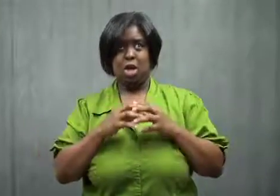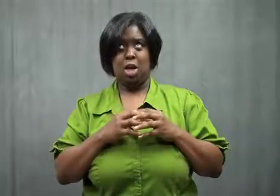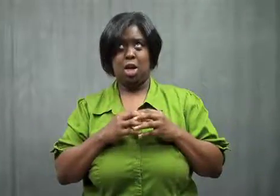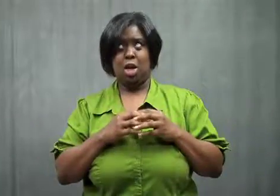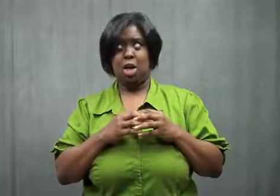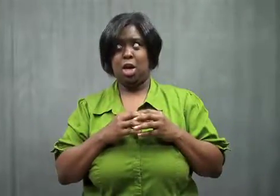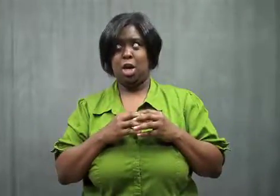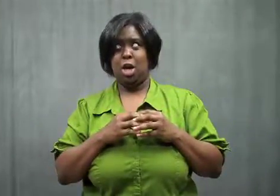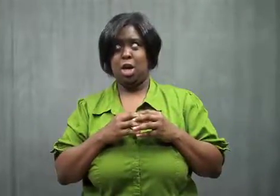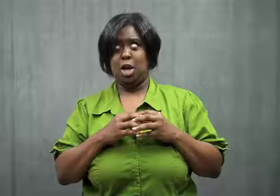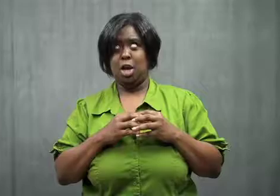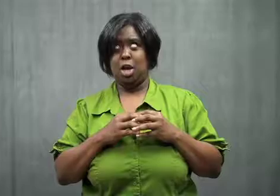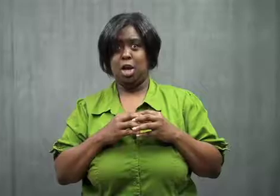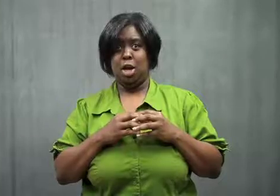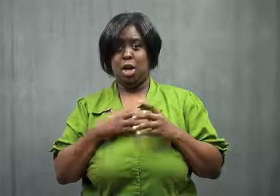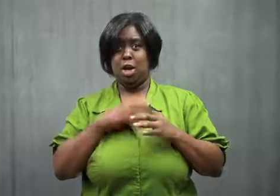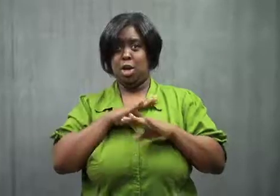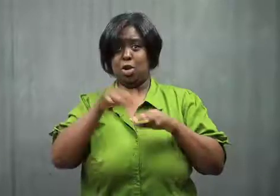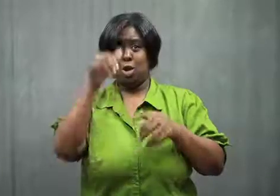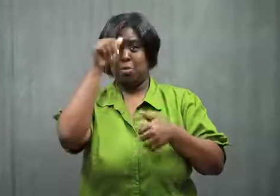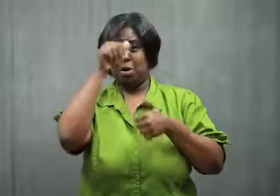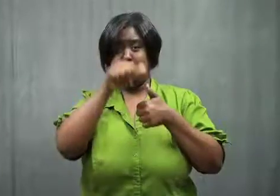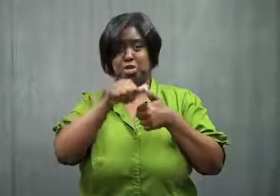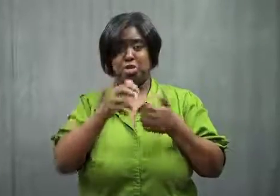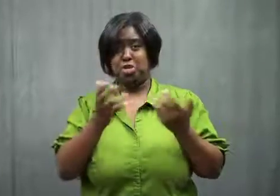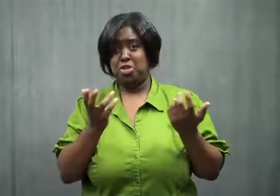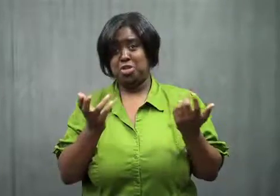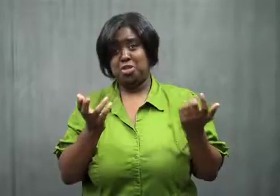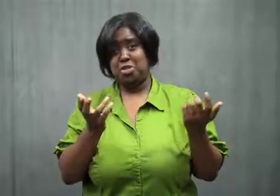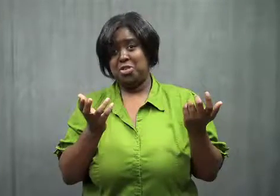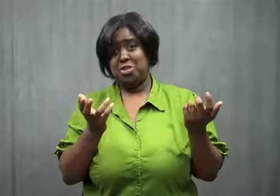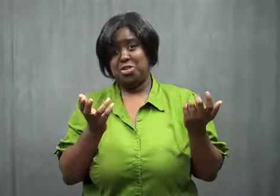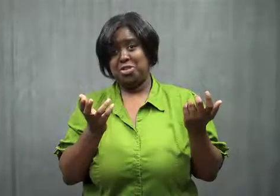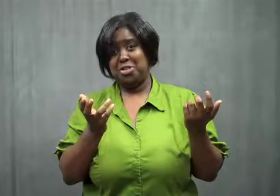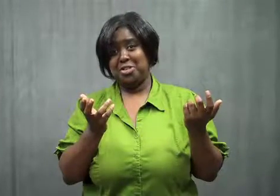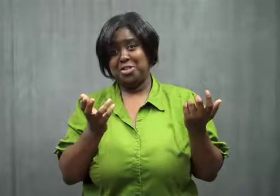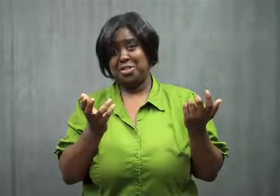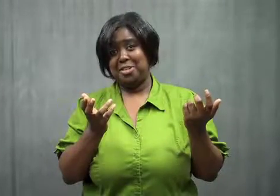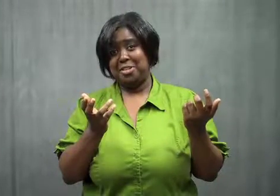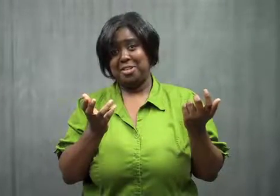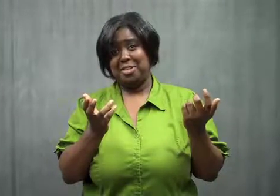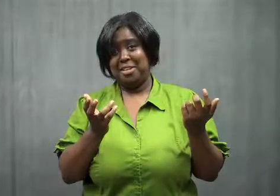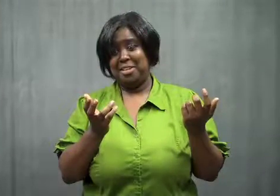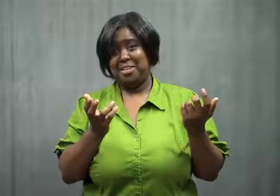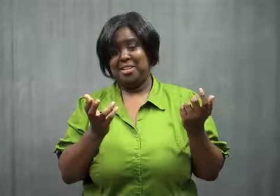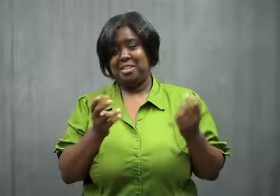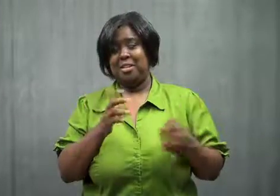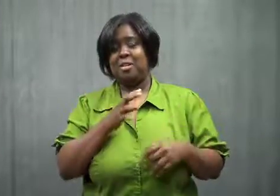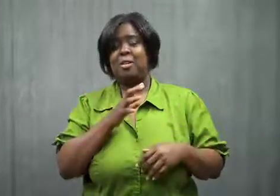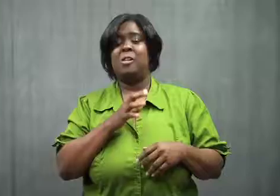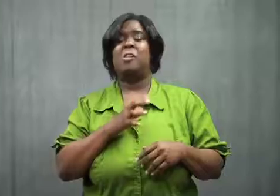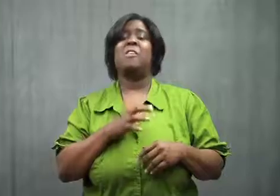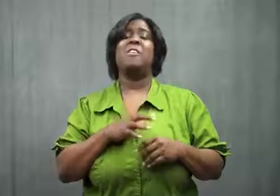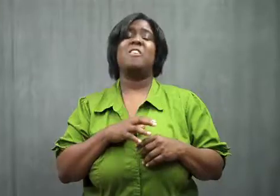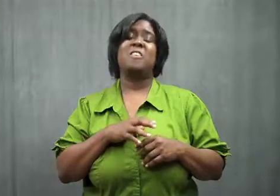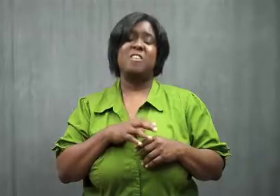Uhh... I didn't remember.